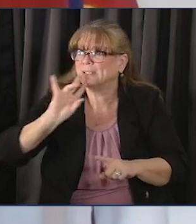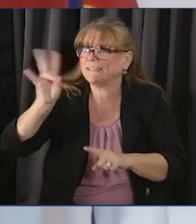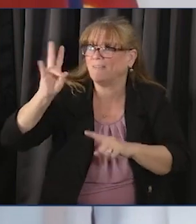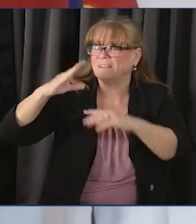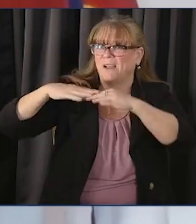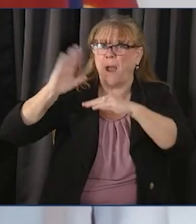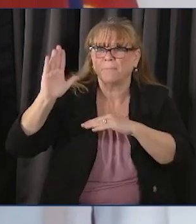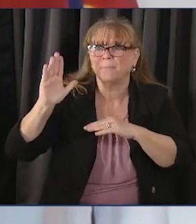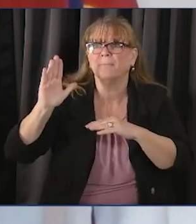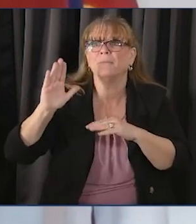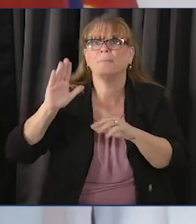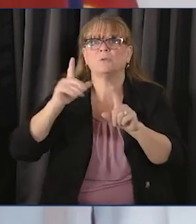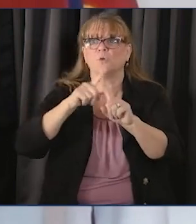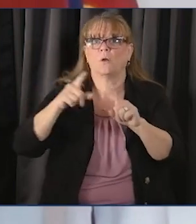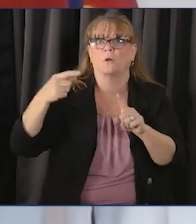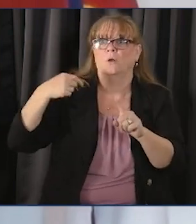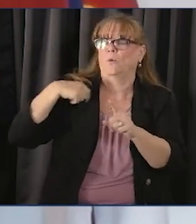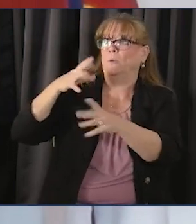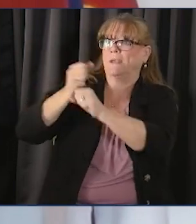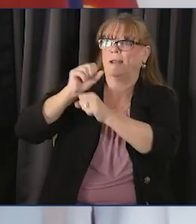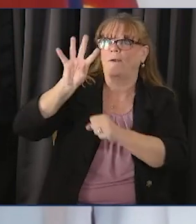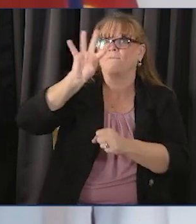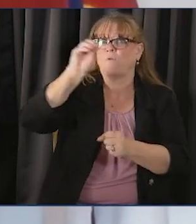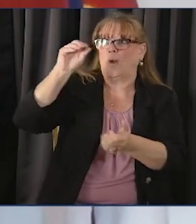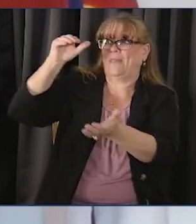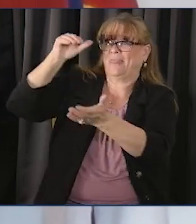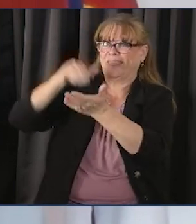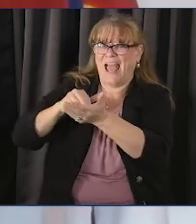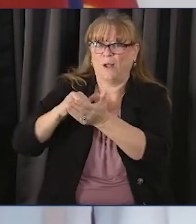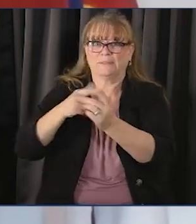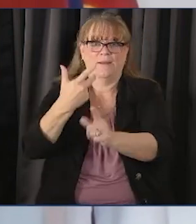targeted to get everything that we have in the state into people's arms.